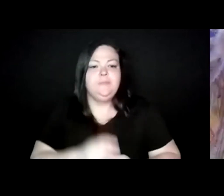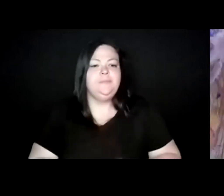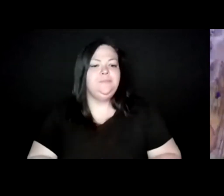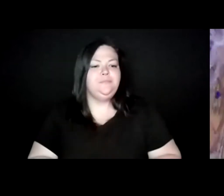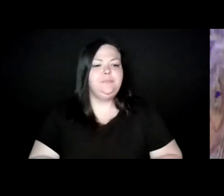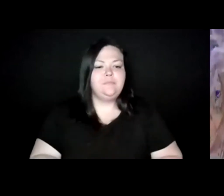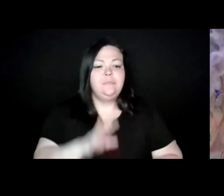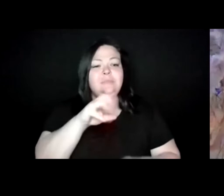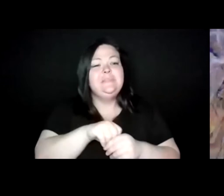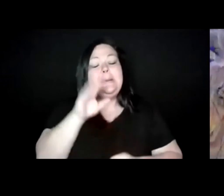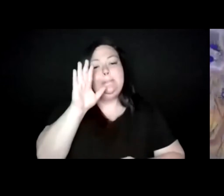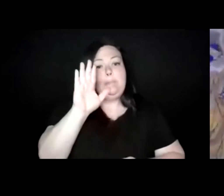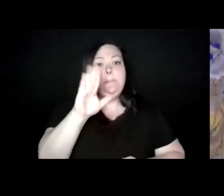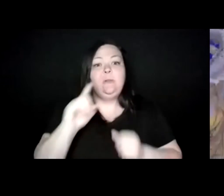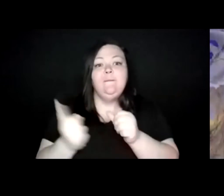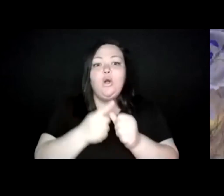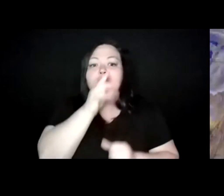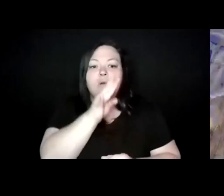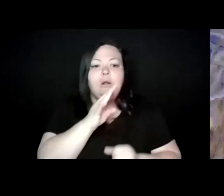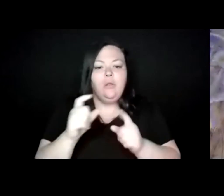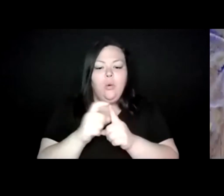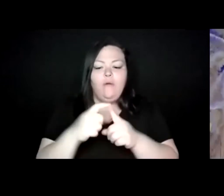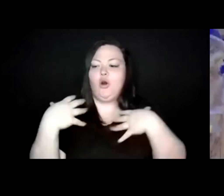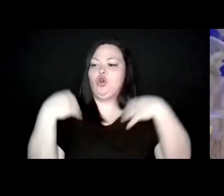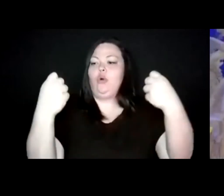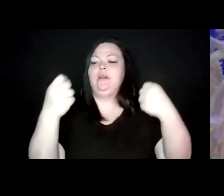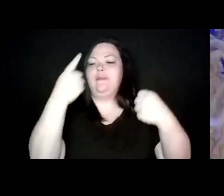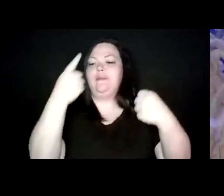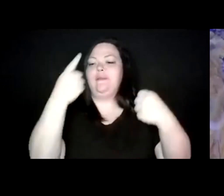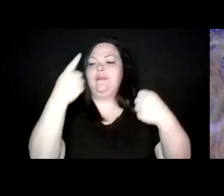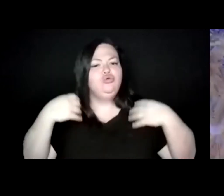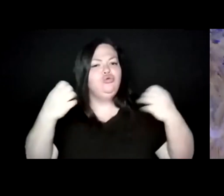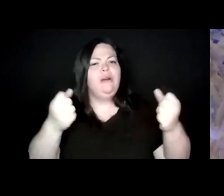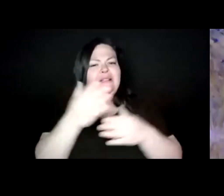in your first tongue, the word for courage, for strength shares a room of meaning with